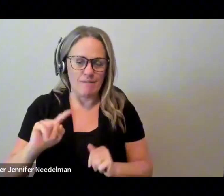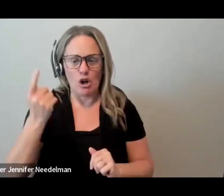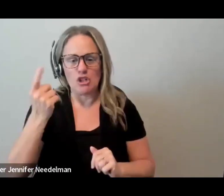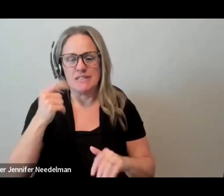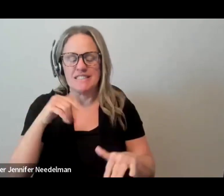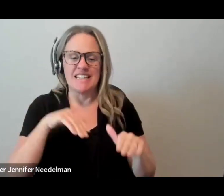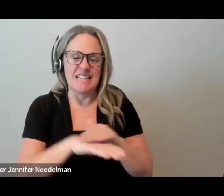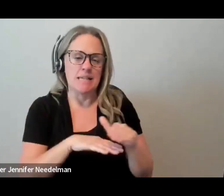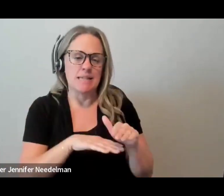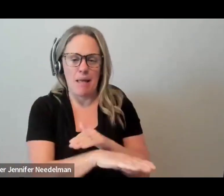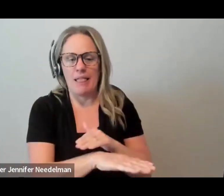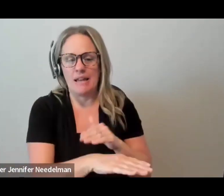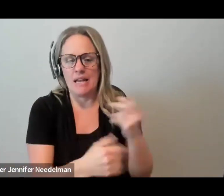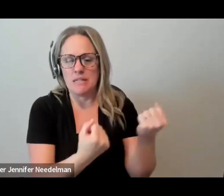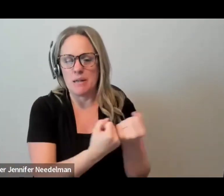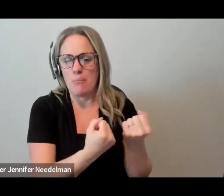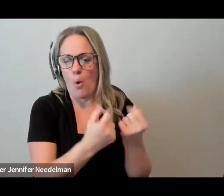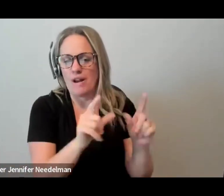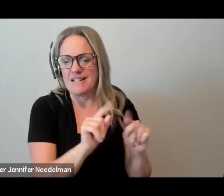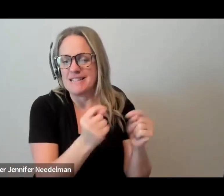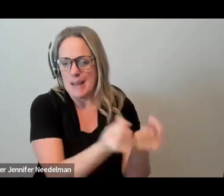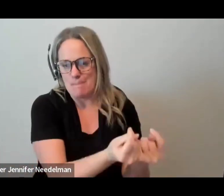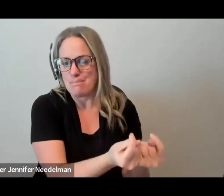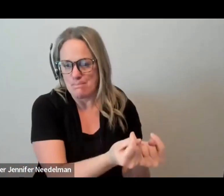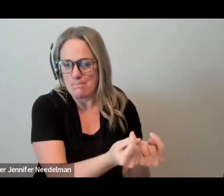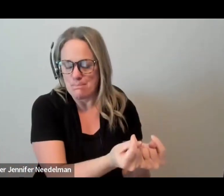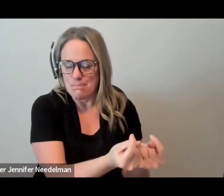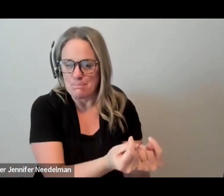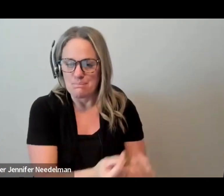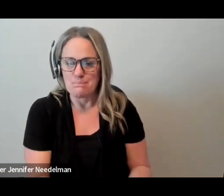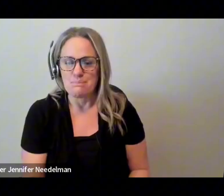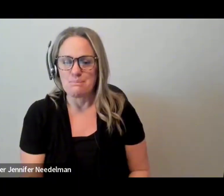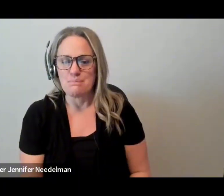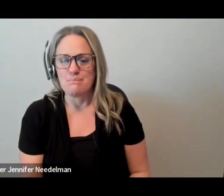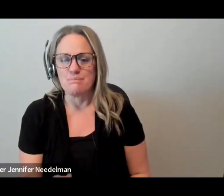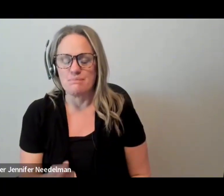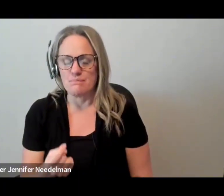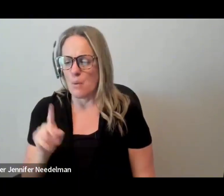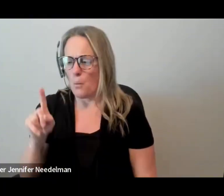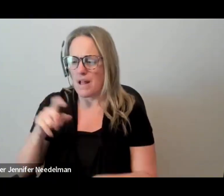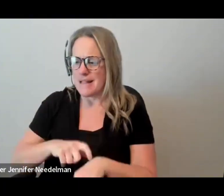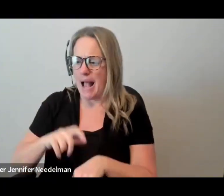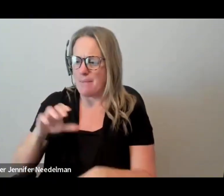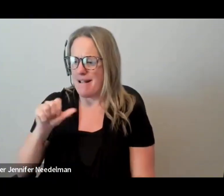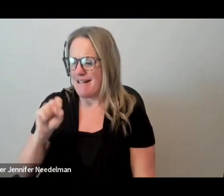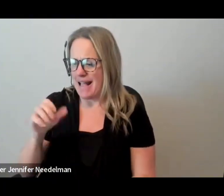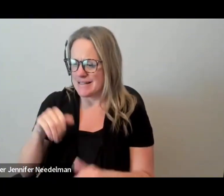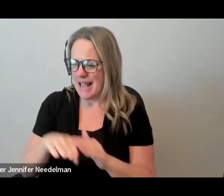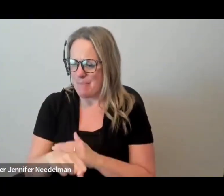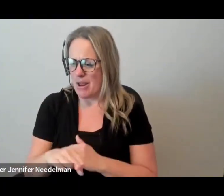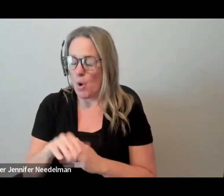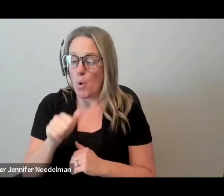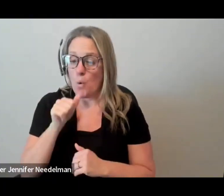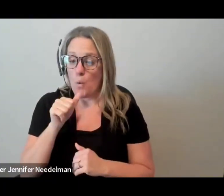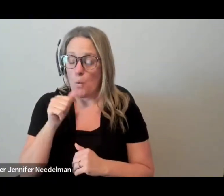support team that, you know, I, I saw a case come in one time from a customer that used jaw screen reading software